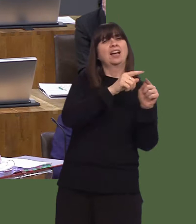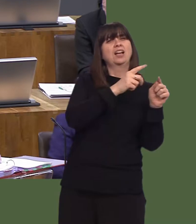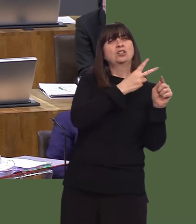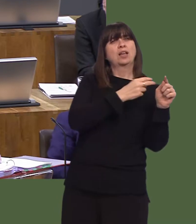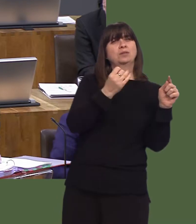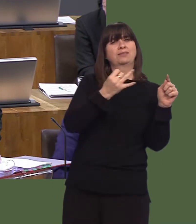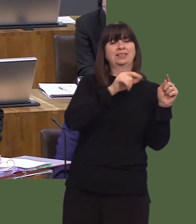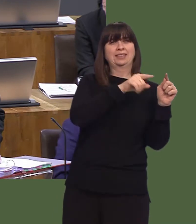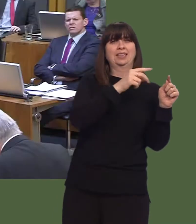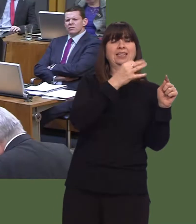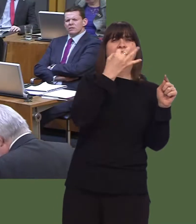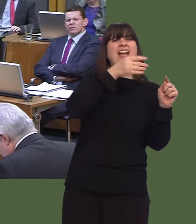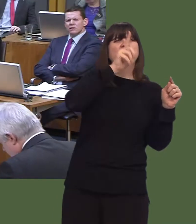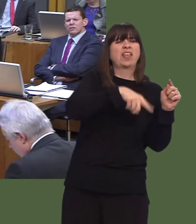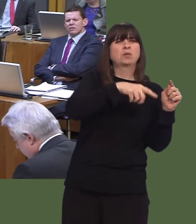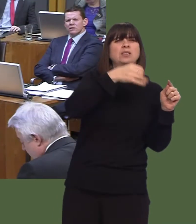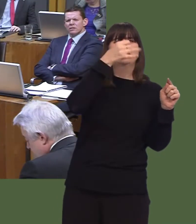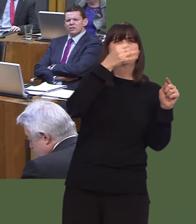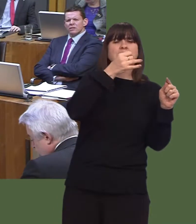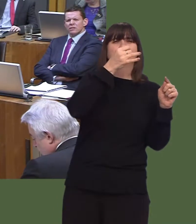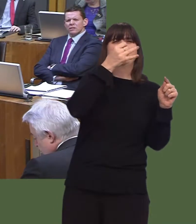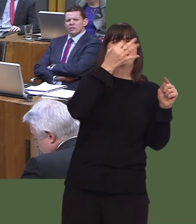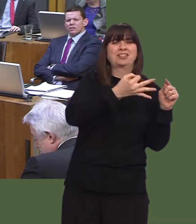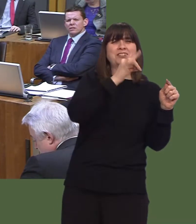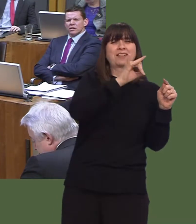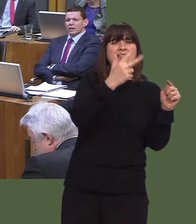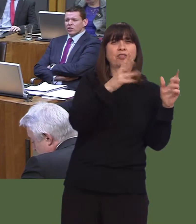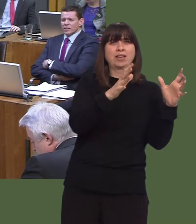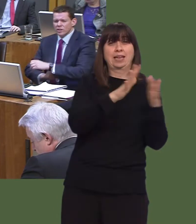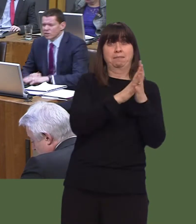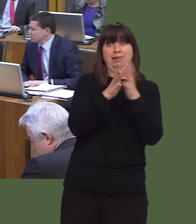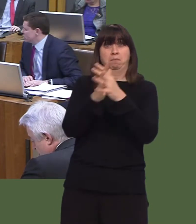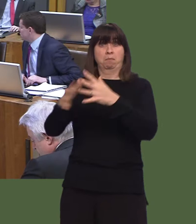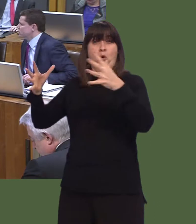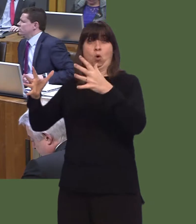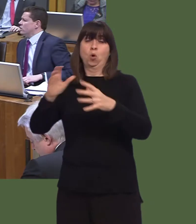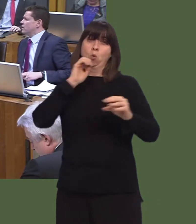There will be a 10 per cent increase in nurse training places across all four nursing